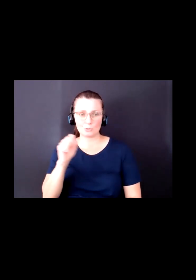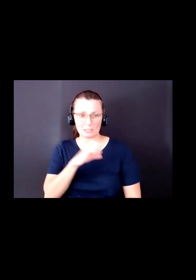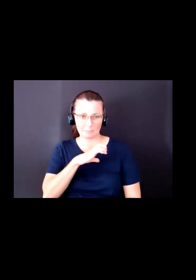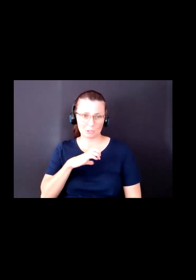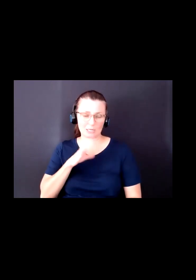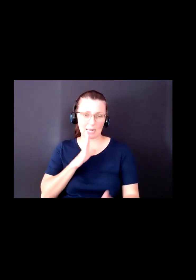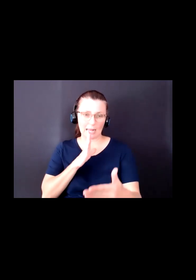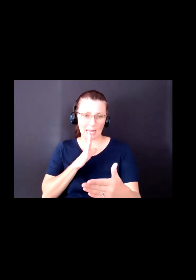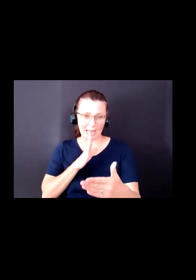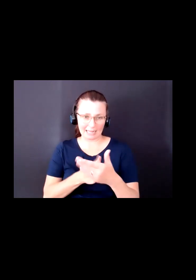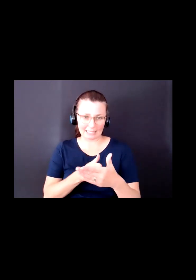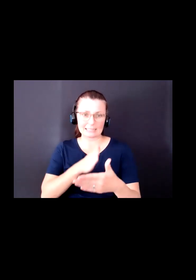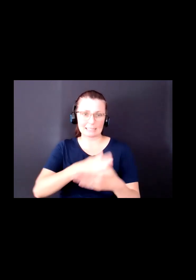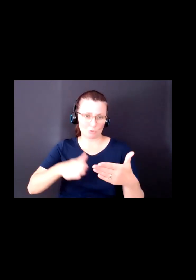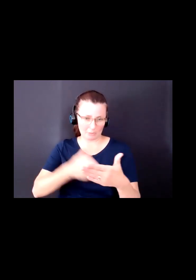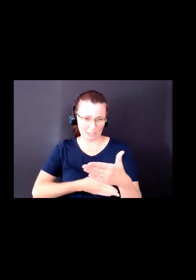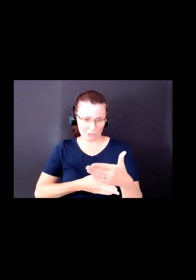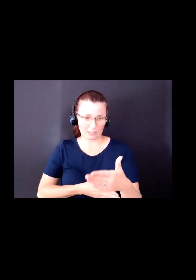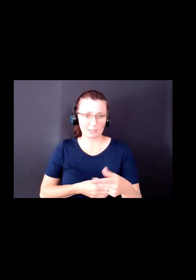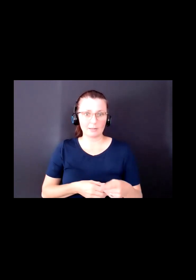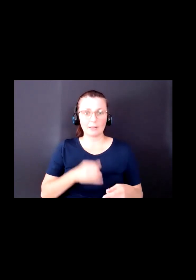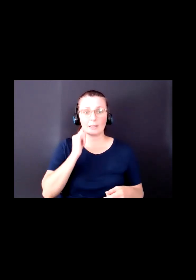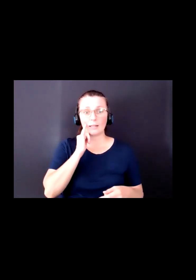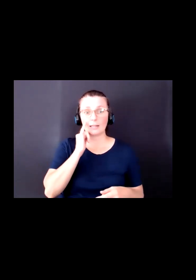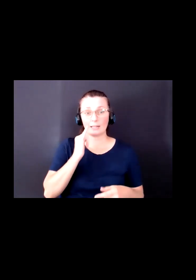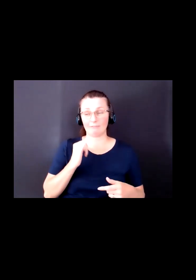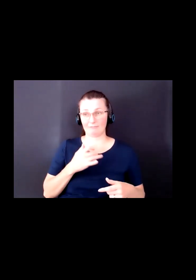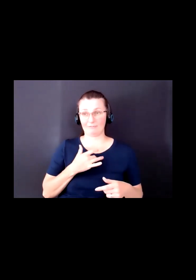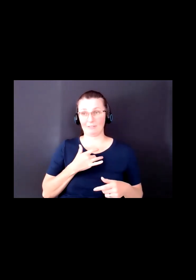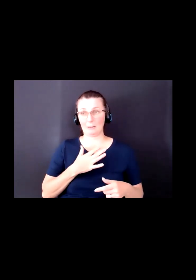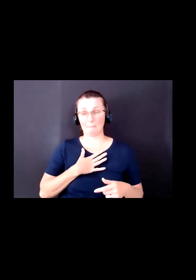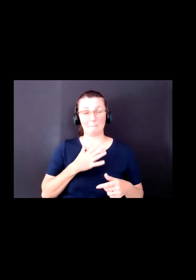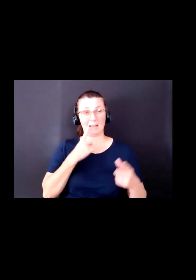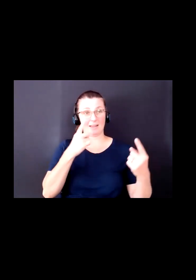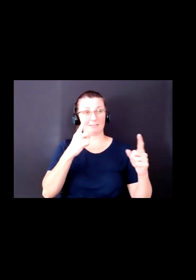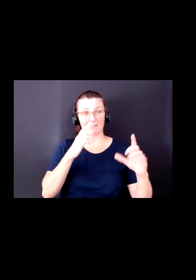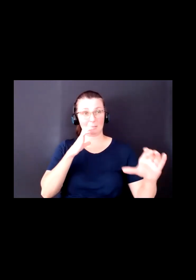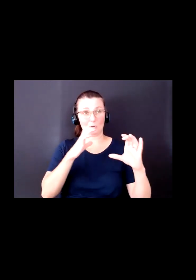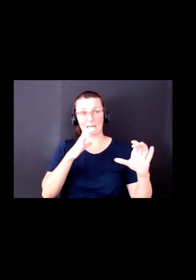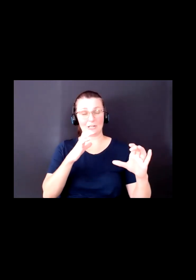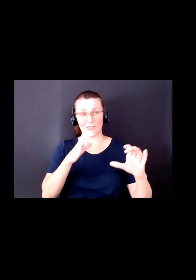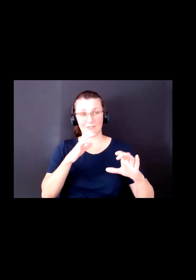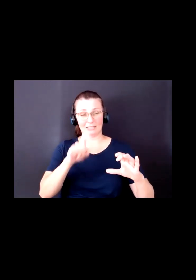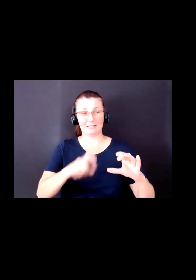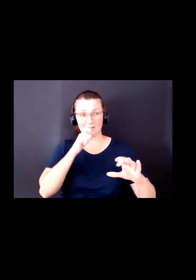public accommodation, if the person doesn't believe their effective communication needs are met, they can also file a complaint at